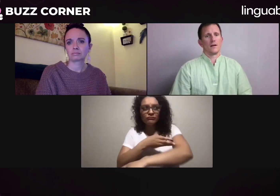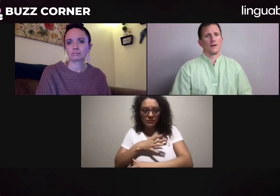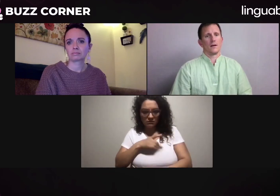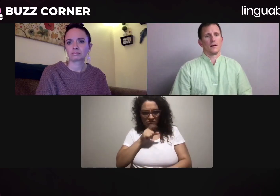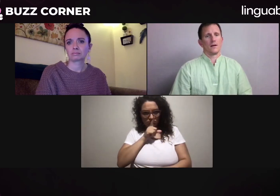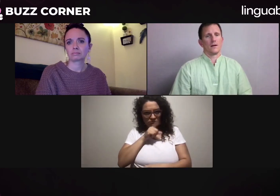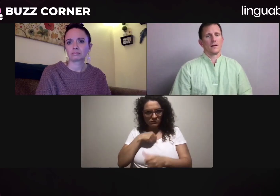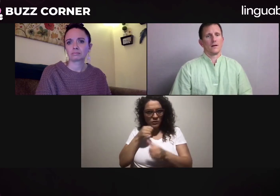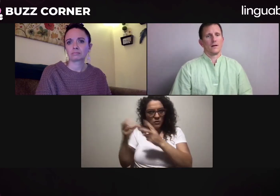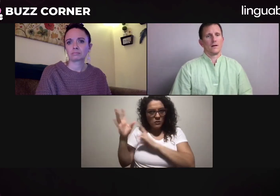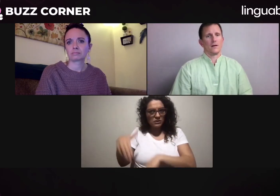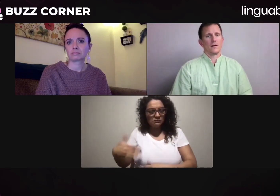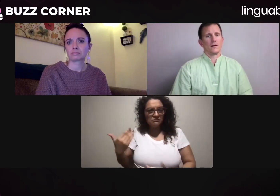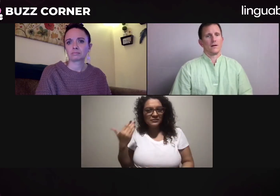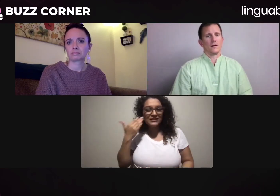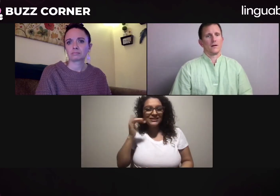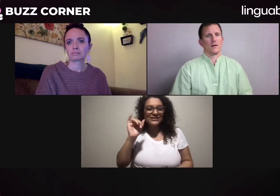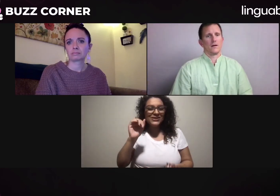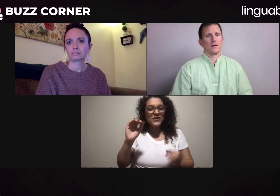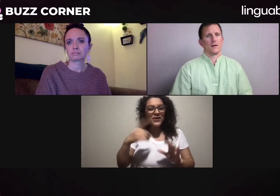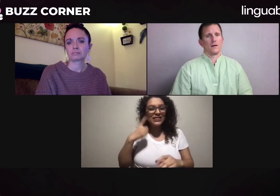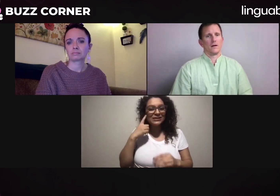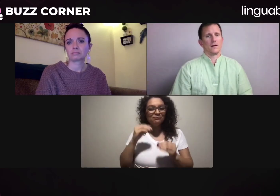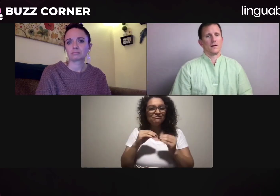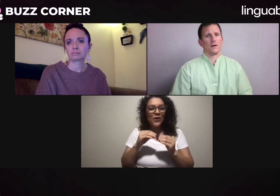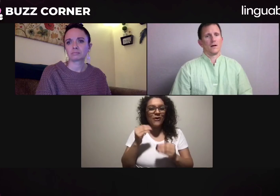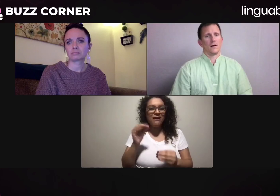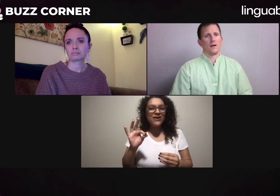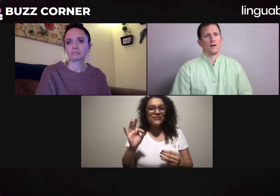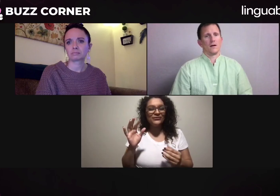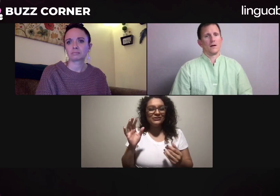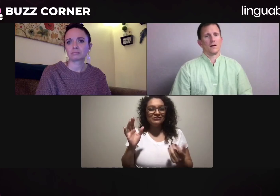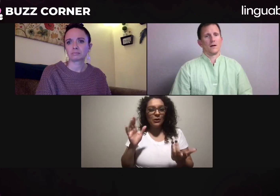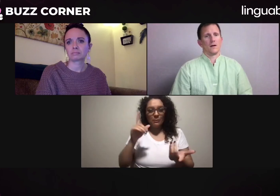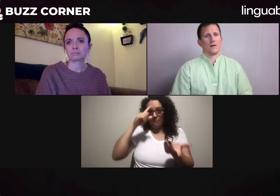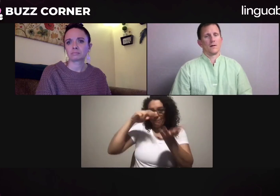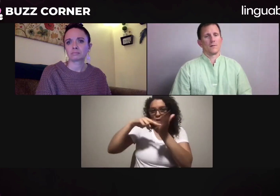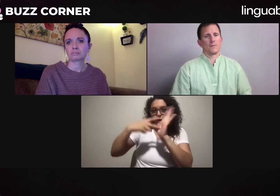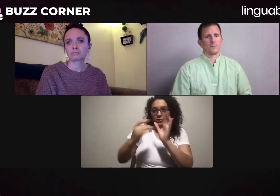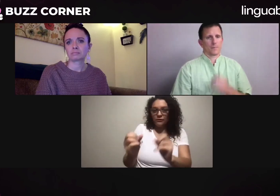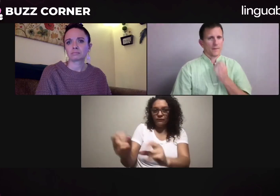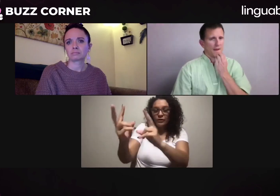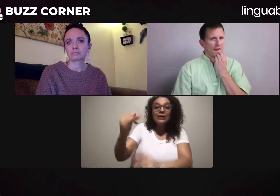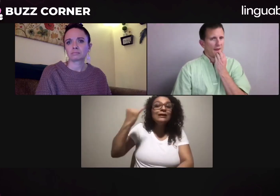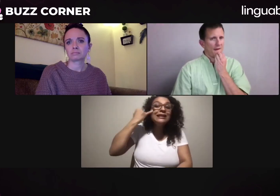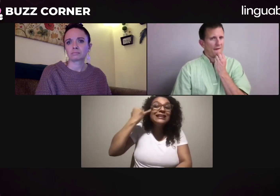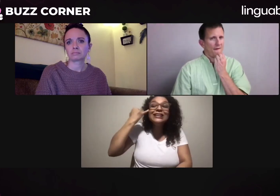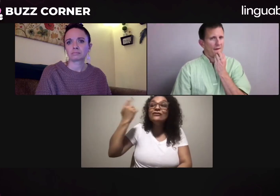This isn't about improving or taking the job for communication. There's a reason for that.